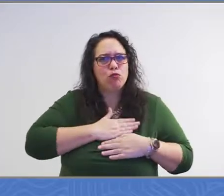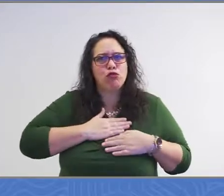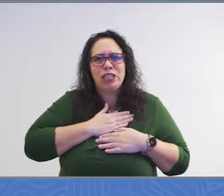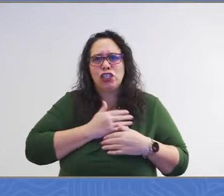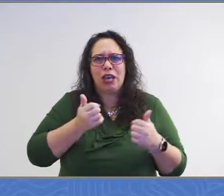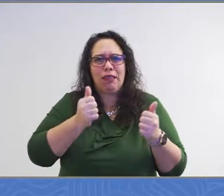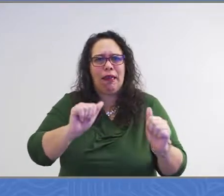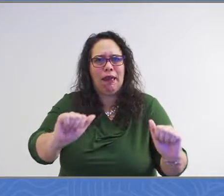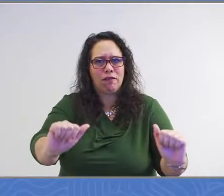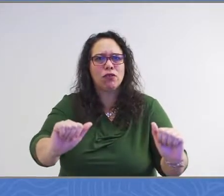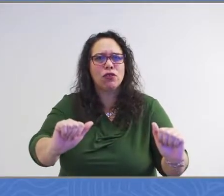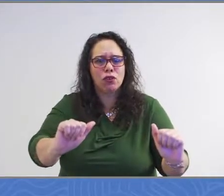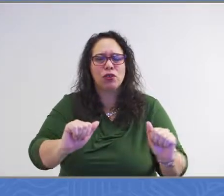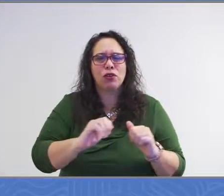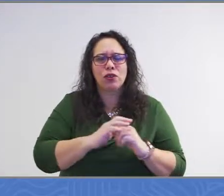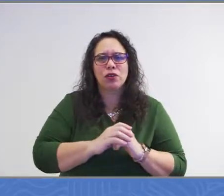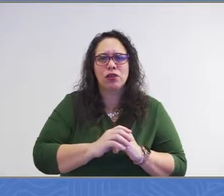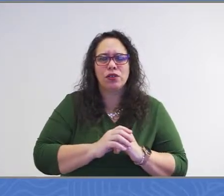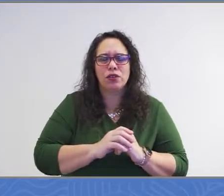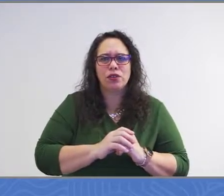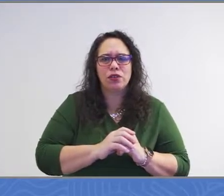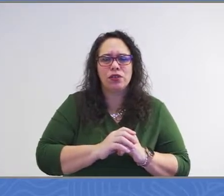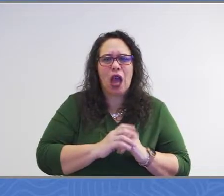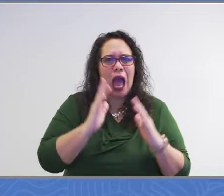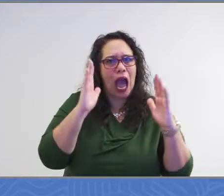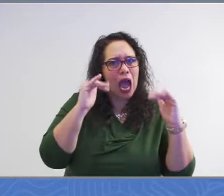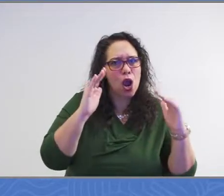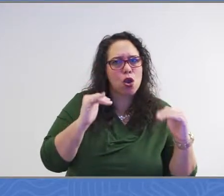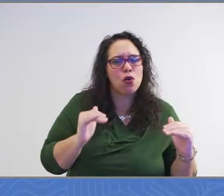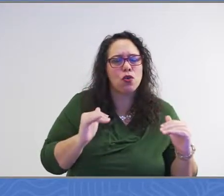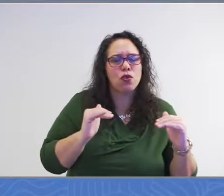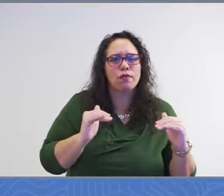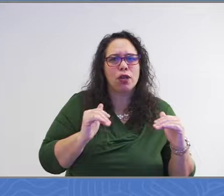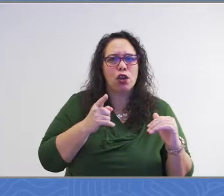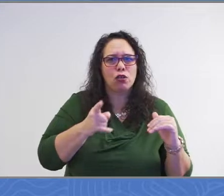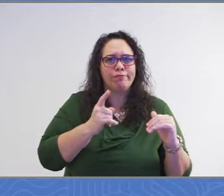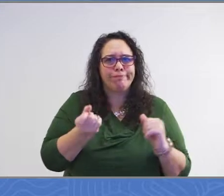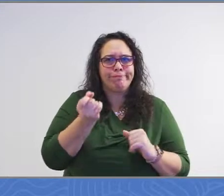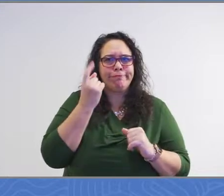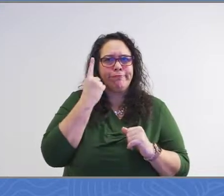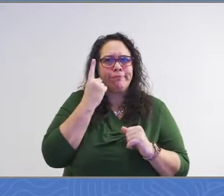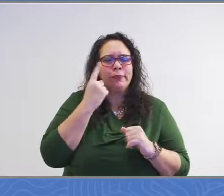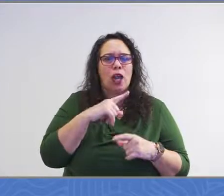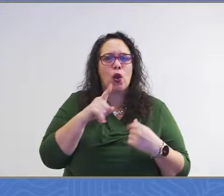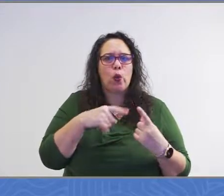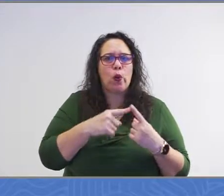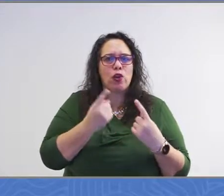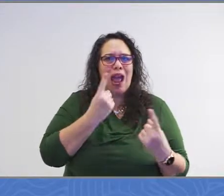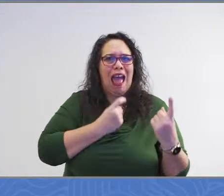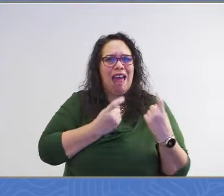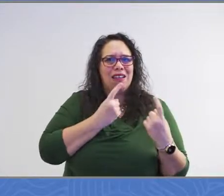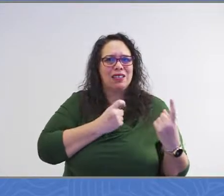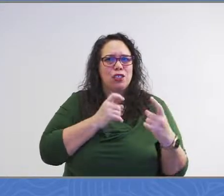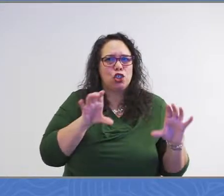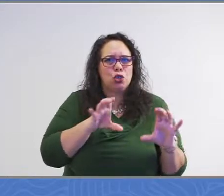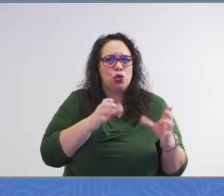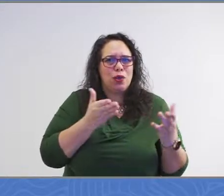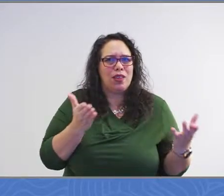in doing things and I hope that you take into account when you're asking us to do things, why are you asking it?